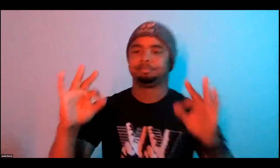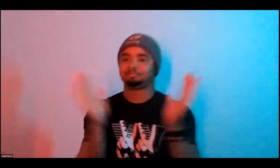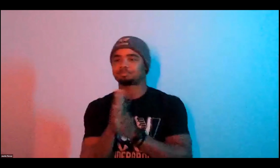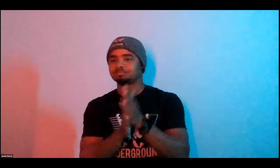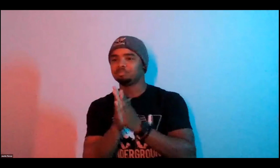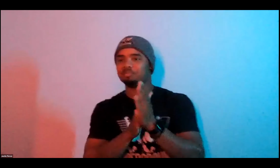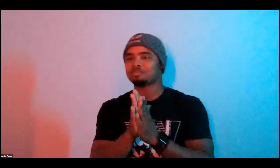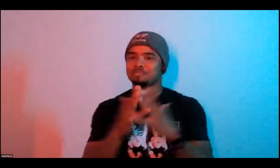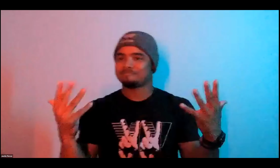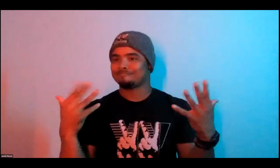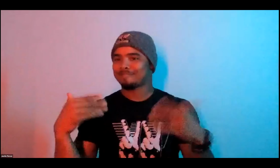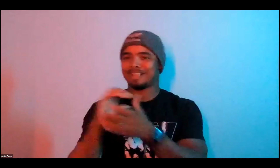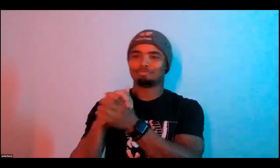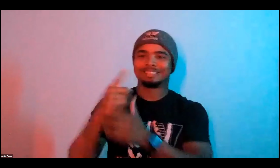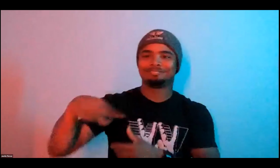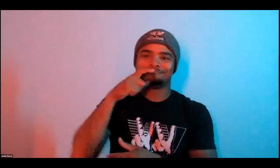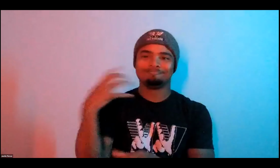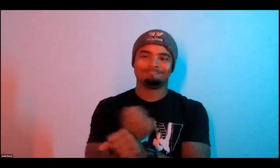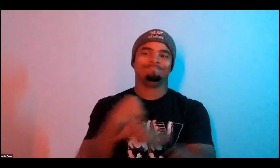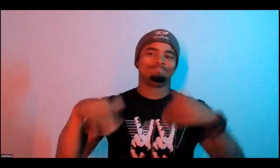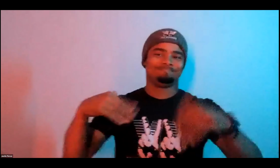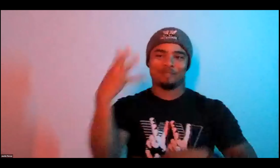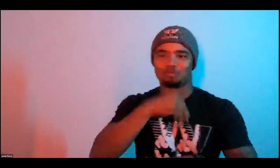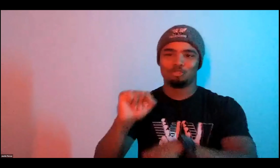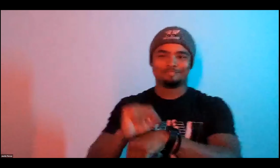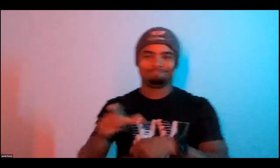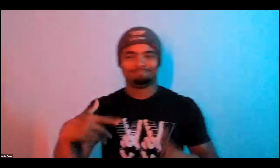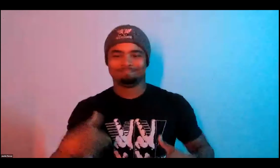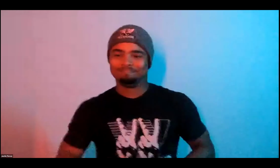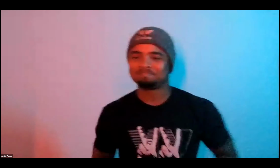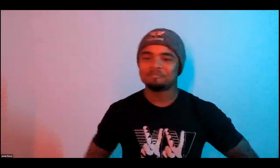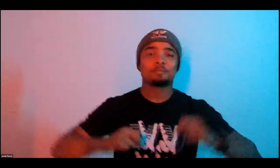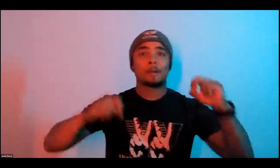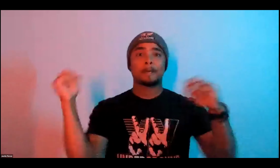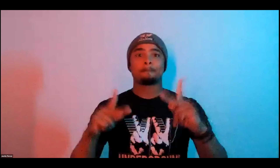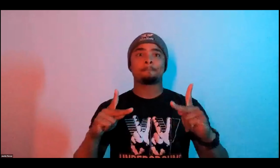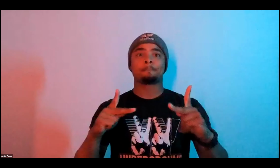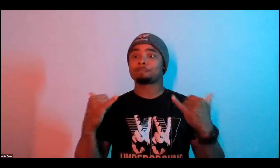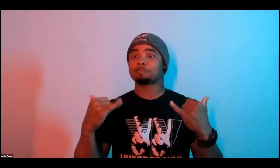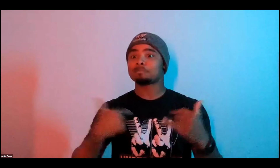All right. Congratulations to the booth winner! That's awesome.